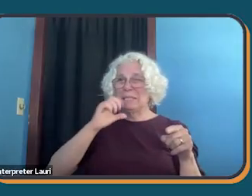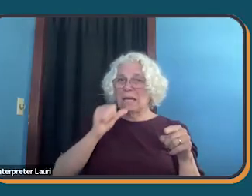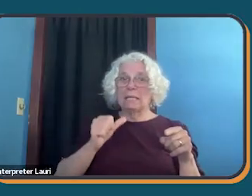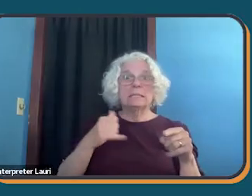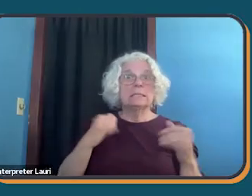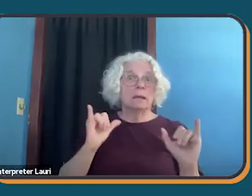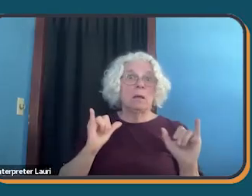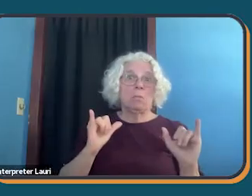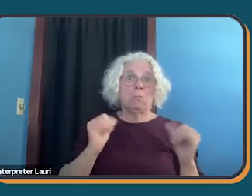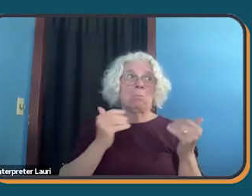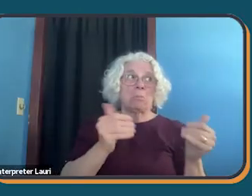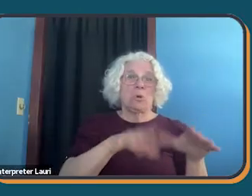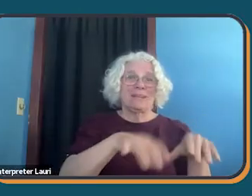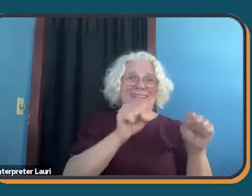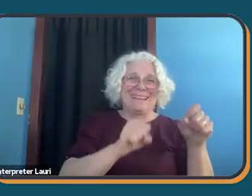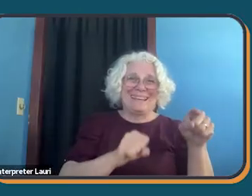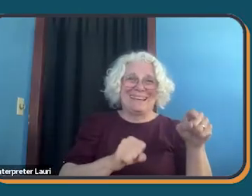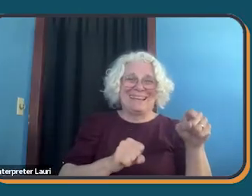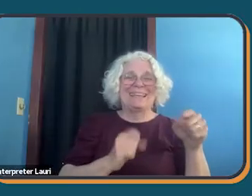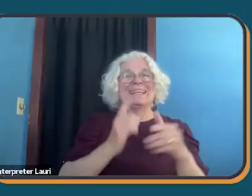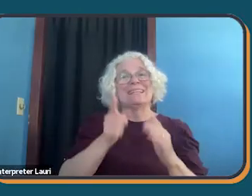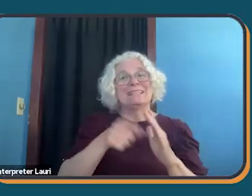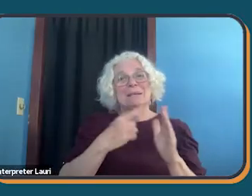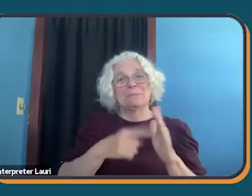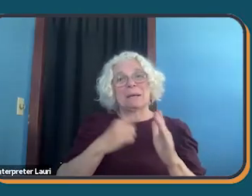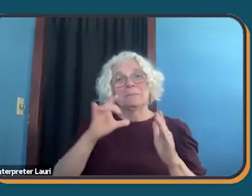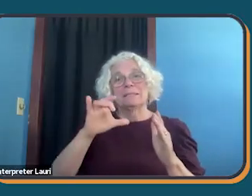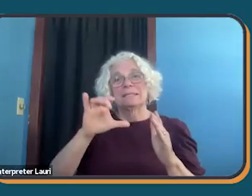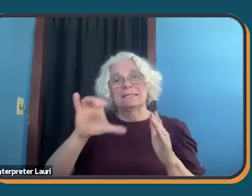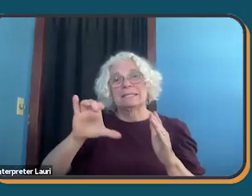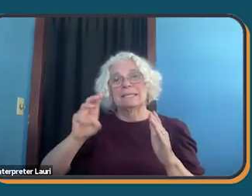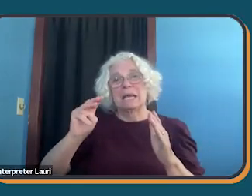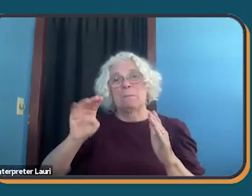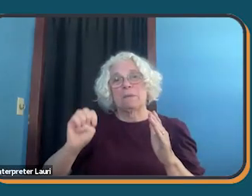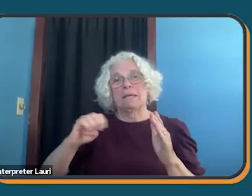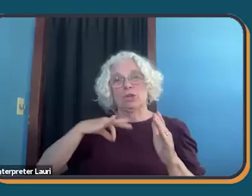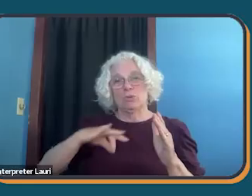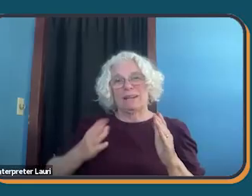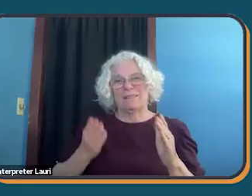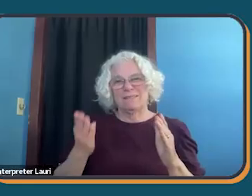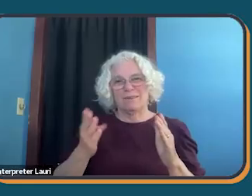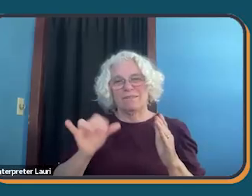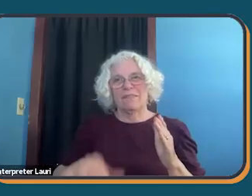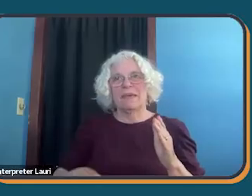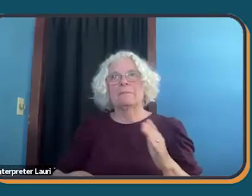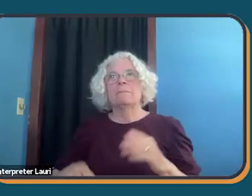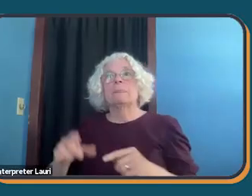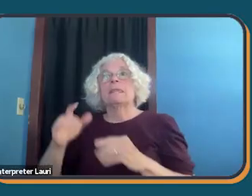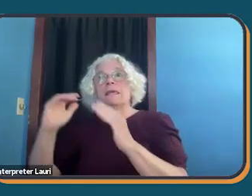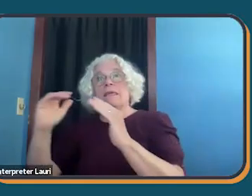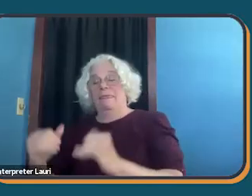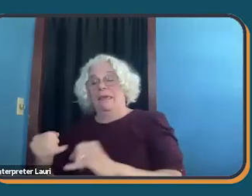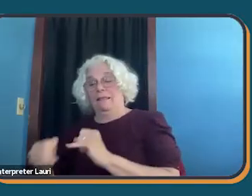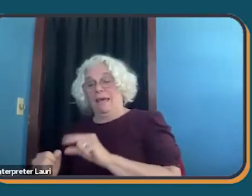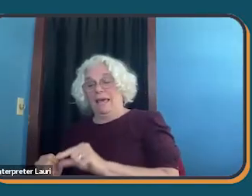we really encourage you to go do them. And some do include CME credit, so... and then also the Disability Equity Collaborative